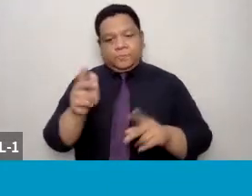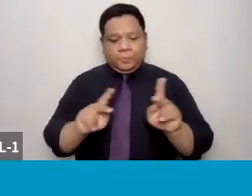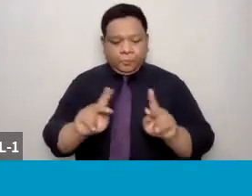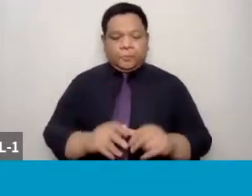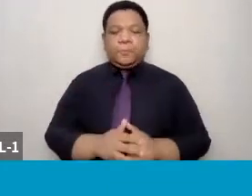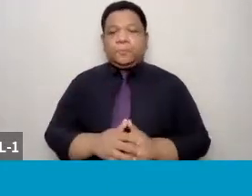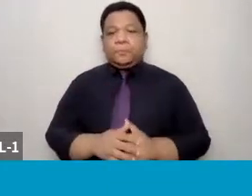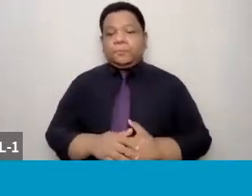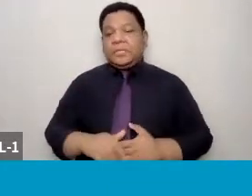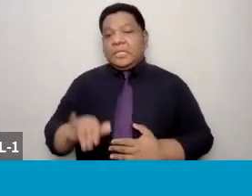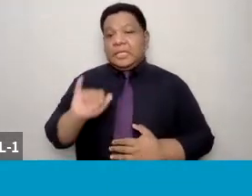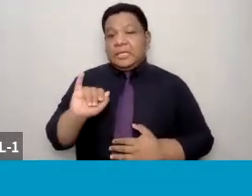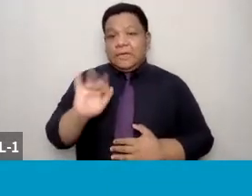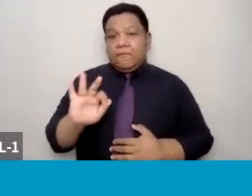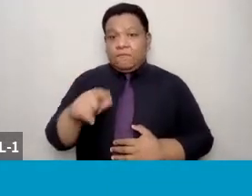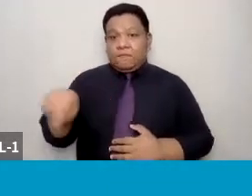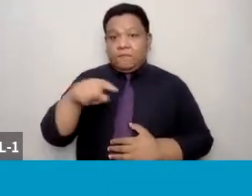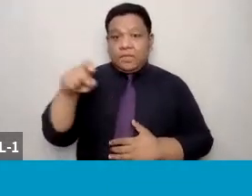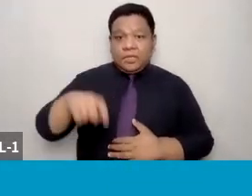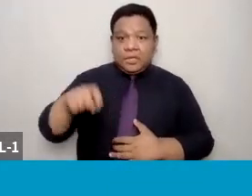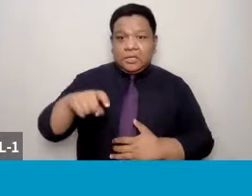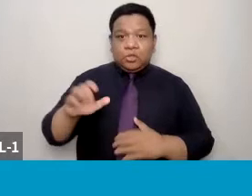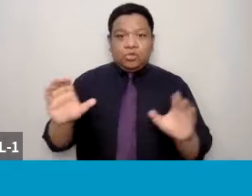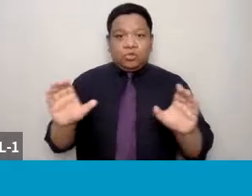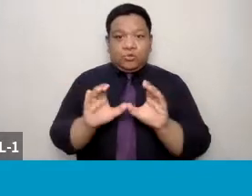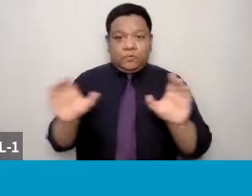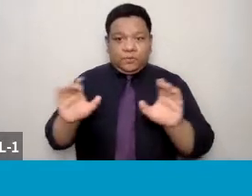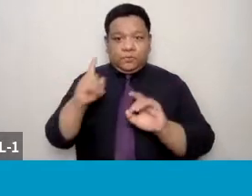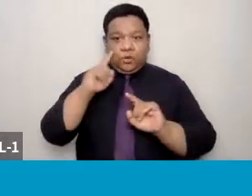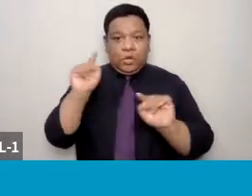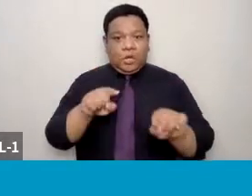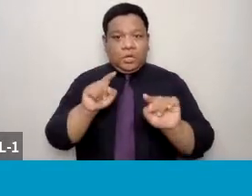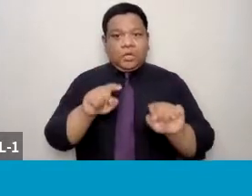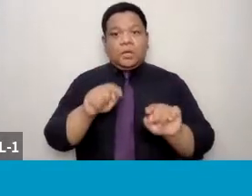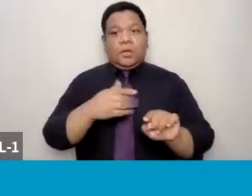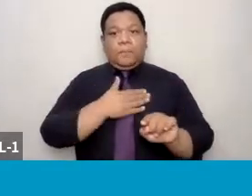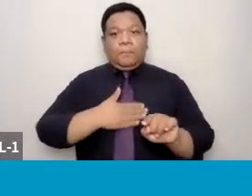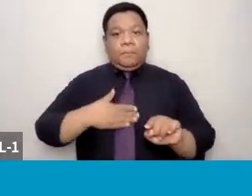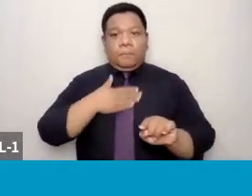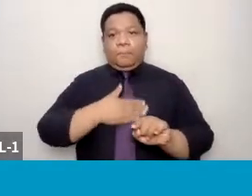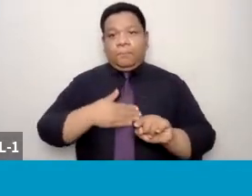In case you need a Certificate of Attendance, kindly email Ms. Ana Vineles.